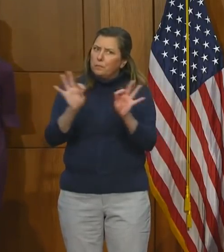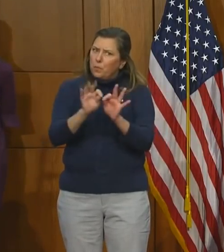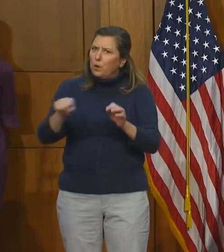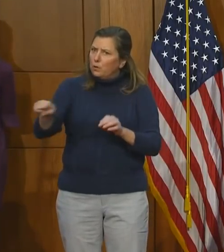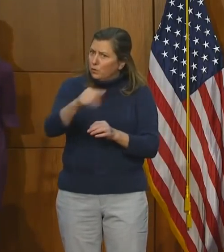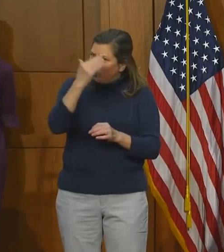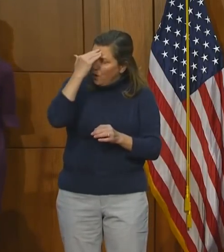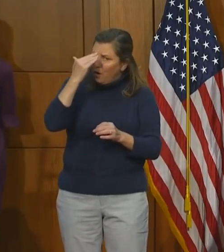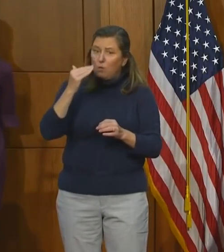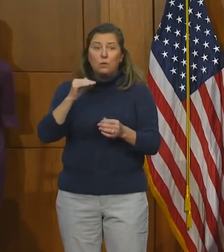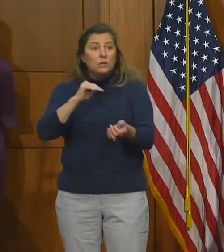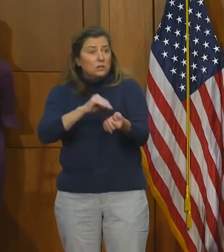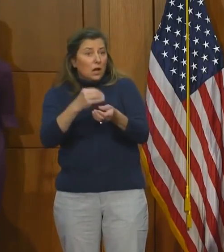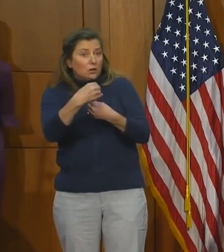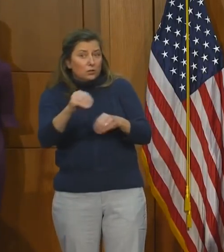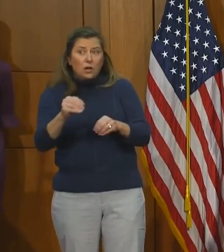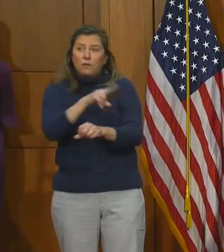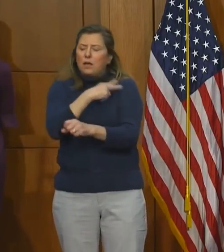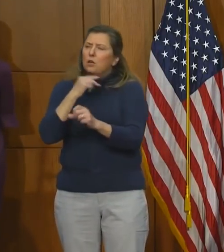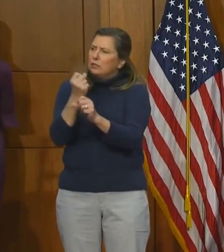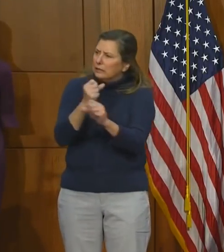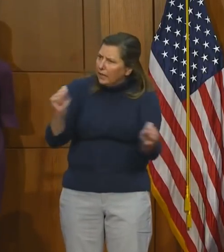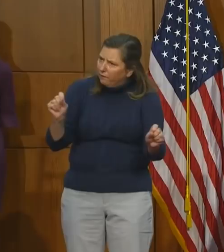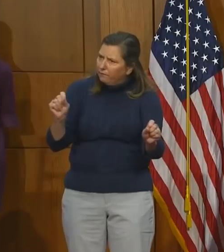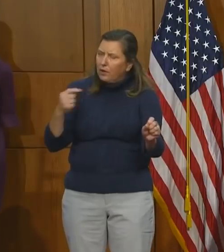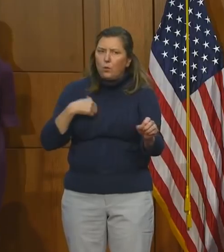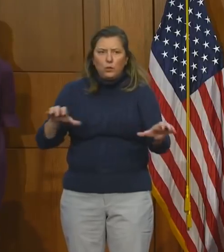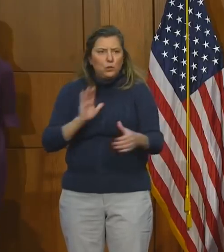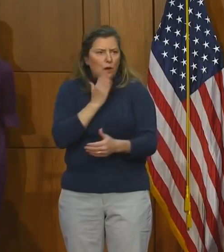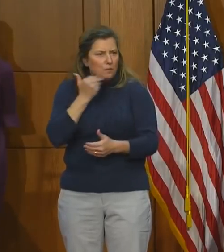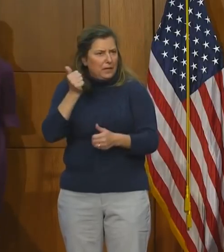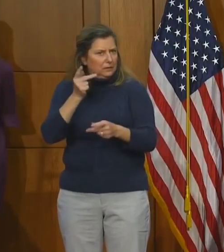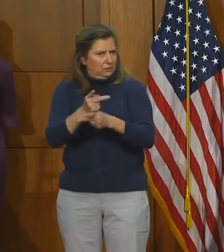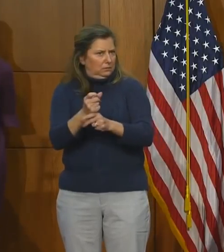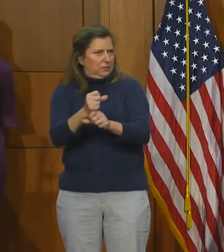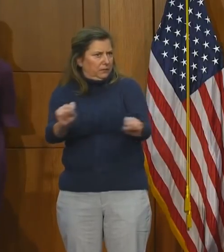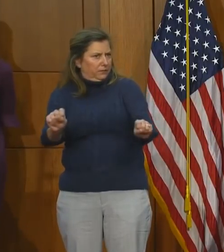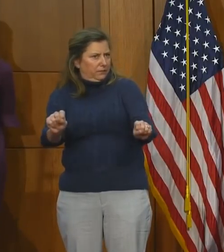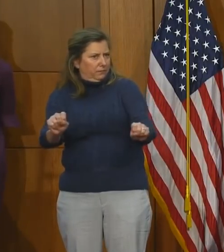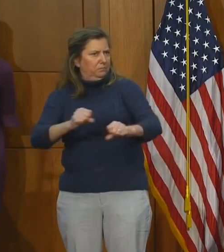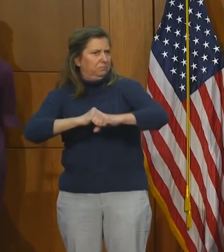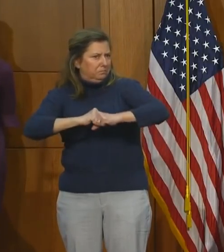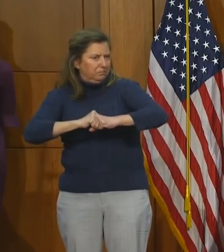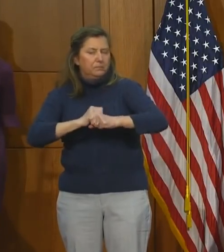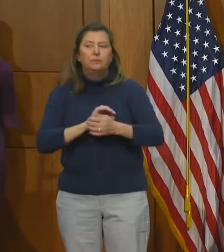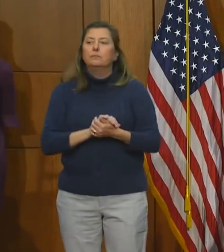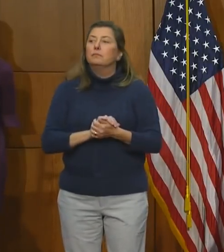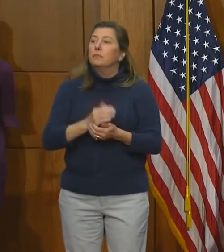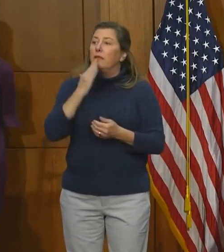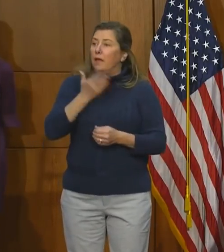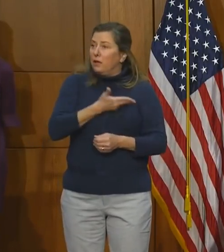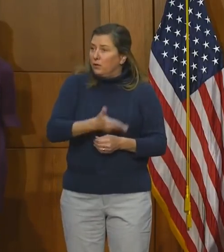ROLL OF MEDICINE IS FIRST DO NO HARM. AND WHAT VIRGINIANS PATIENTS TO KNOW THAT THEIR DOCTOR'S OFFICE IN HOSPITALS